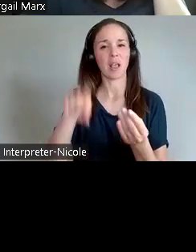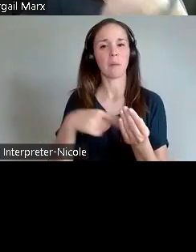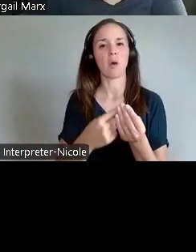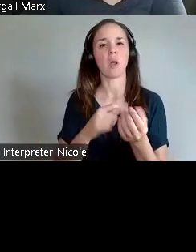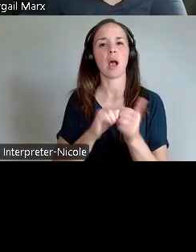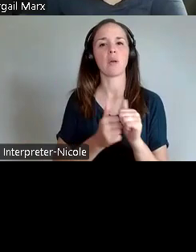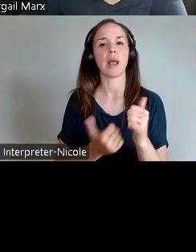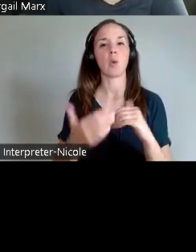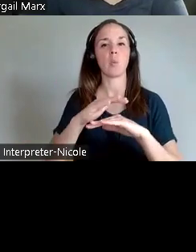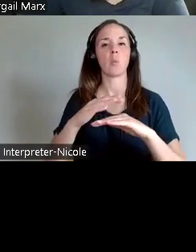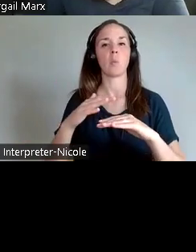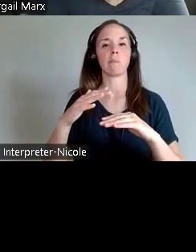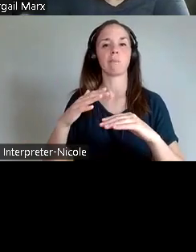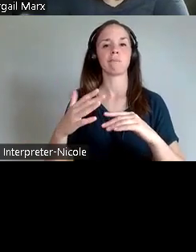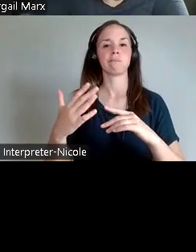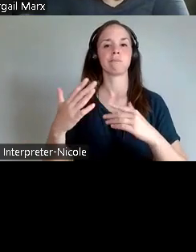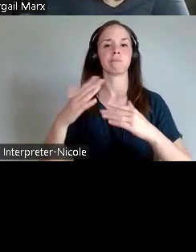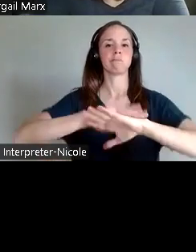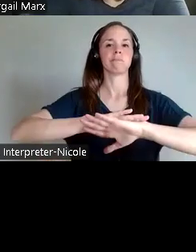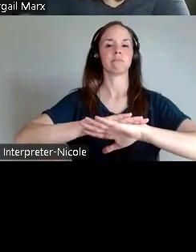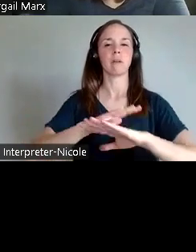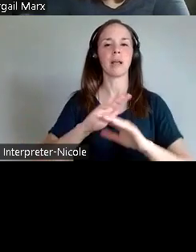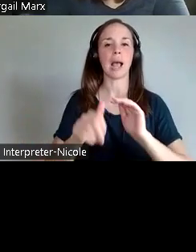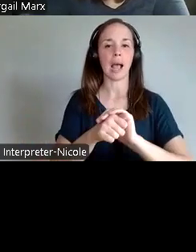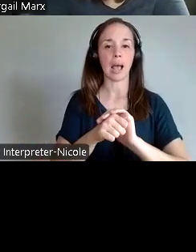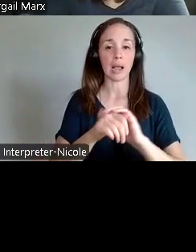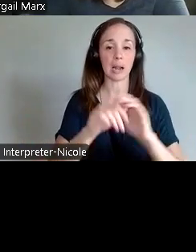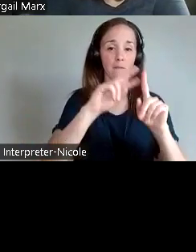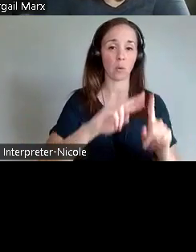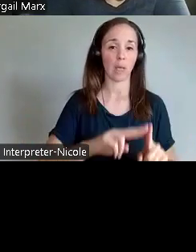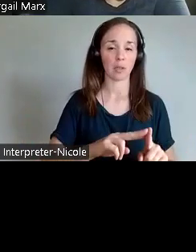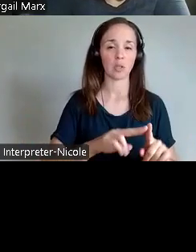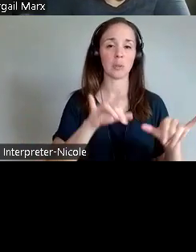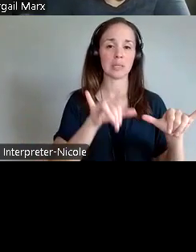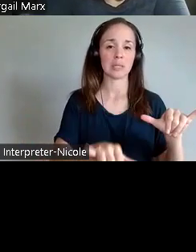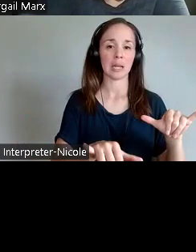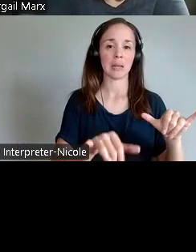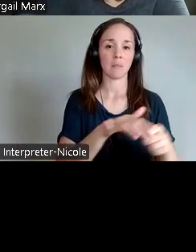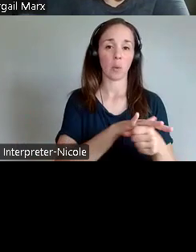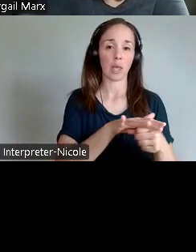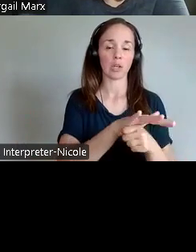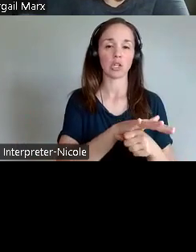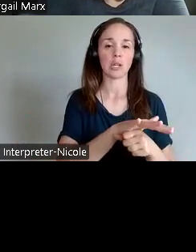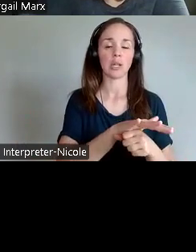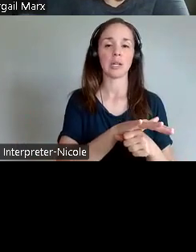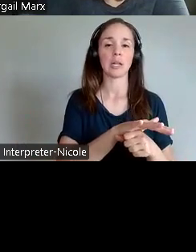but keep the same location of the button versus growing your vocabulary by starting with a 20